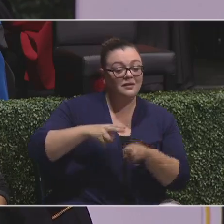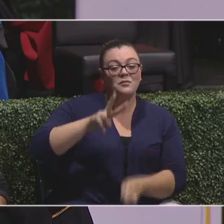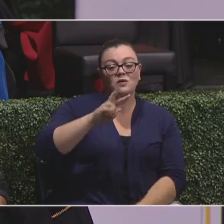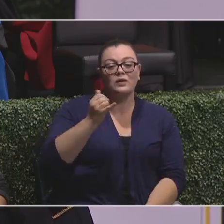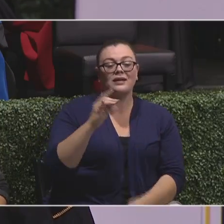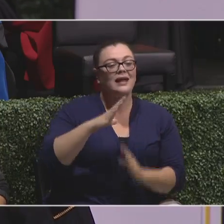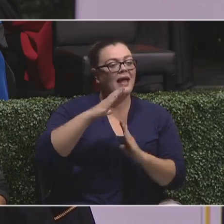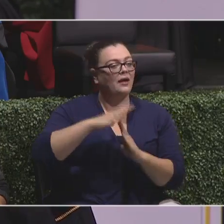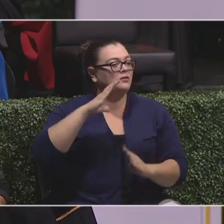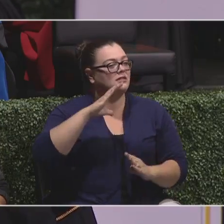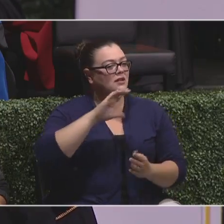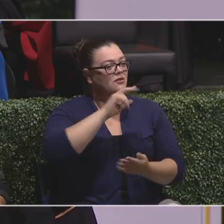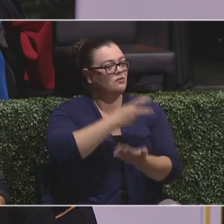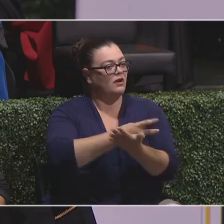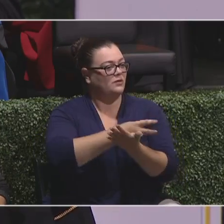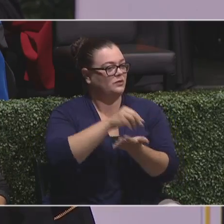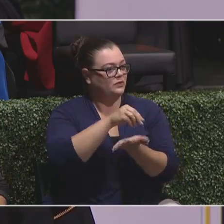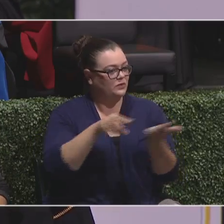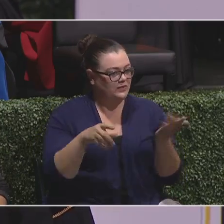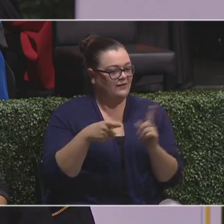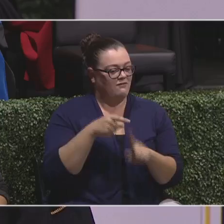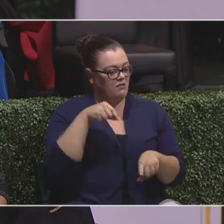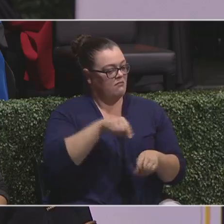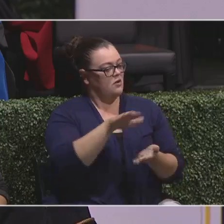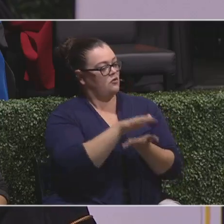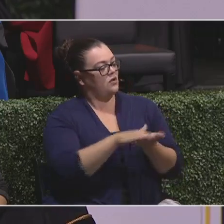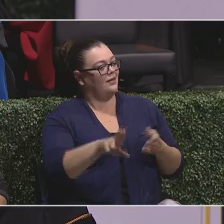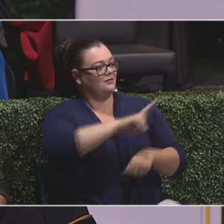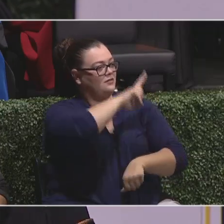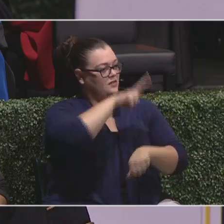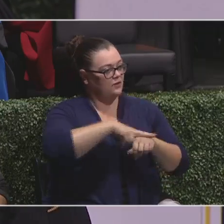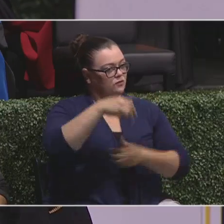EXPLORATION AND TO EDUCATION AND CONSERVATION. CYNTHIA YA EXEMPLIFIES STUDENTS SUCCESS.